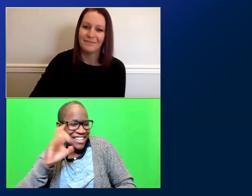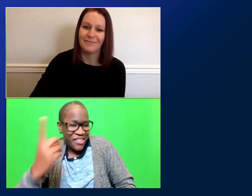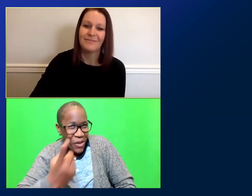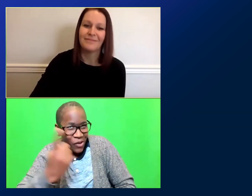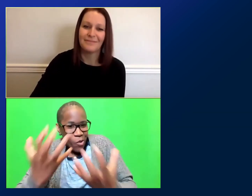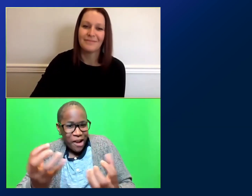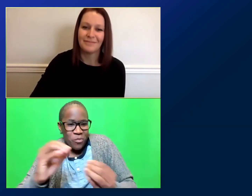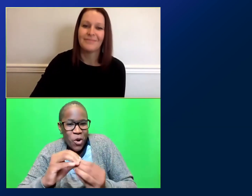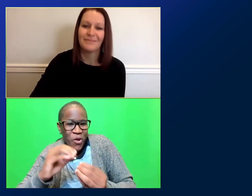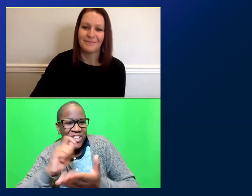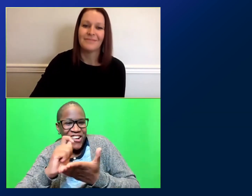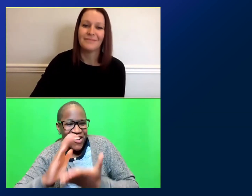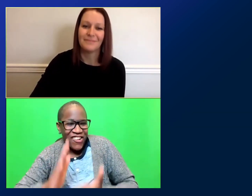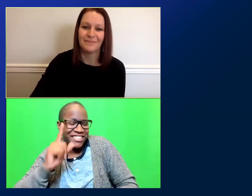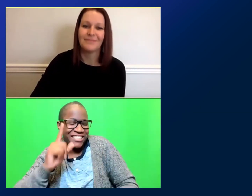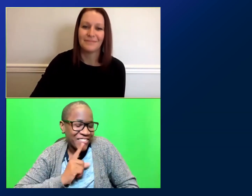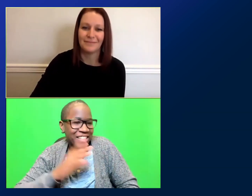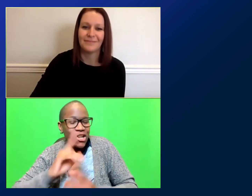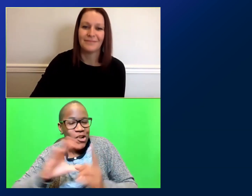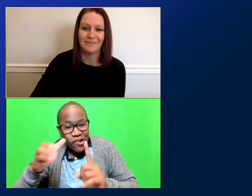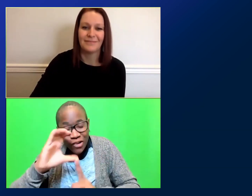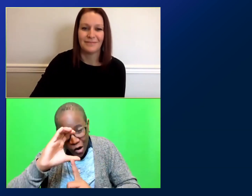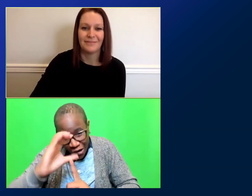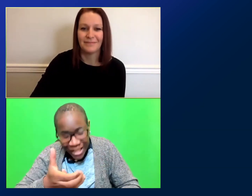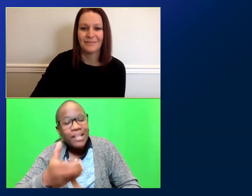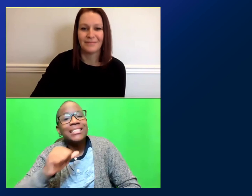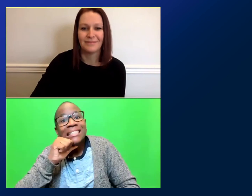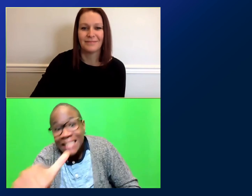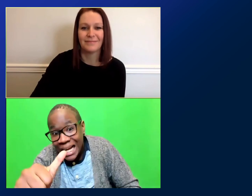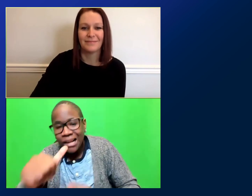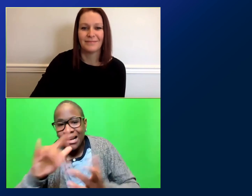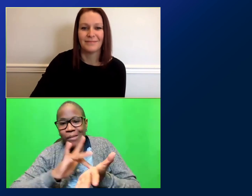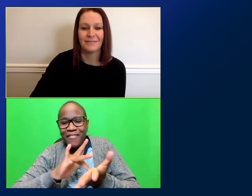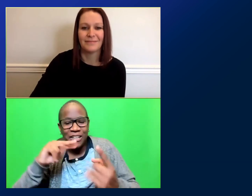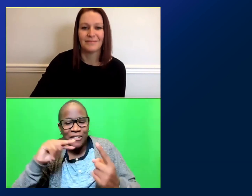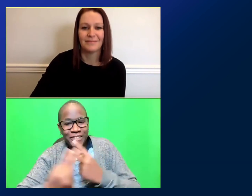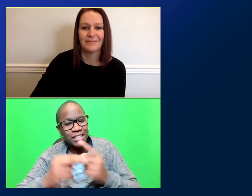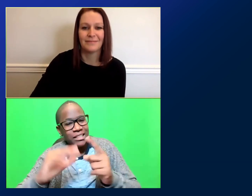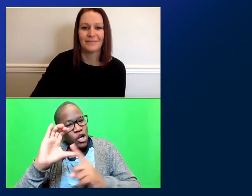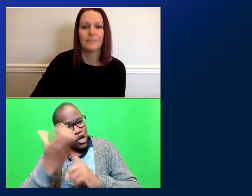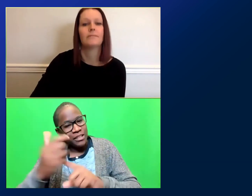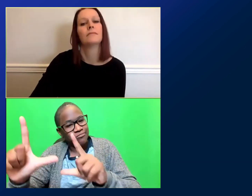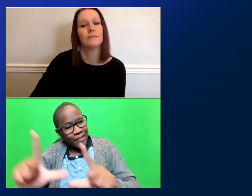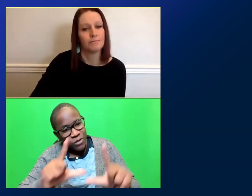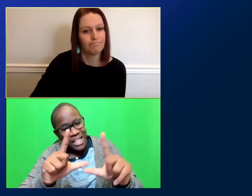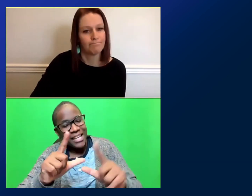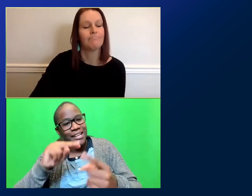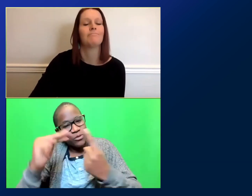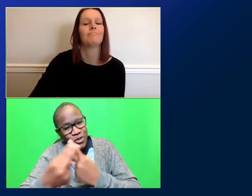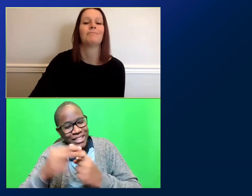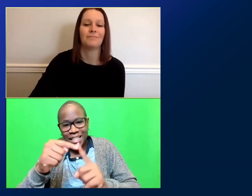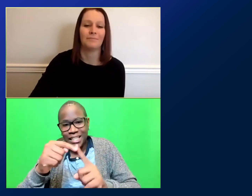more deaf arters artists more deaf you know authors illustrators in all professions really